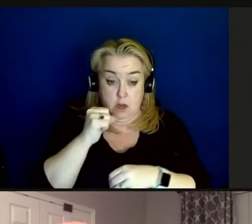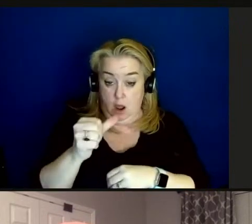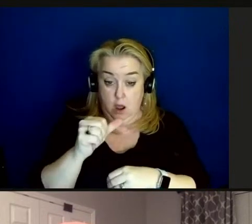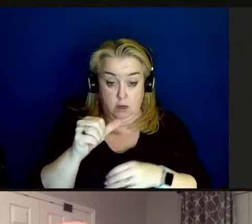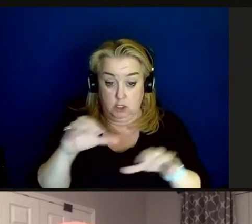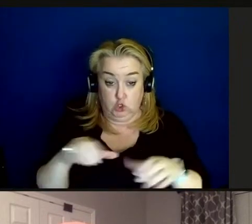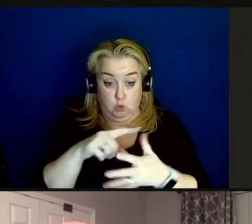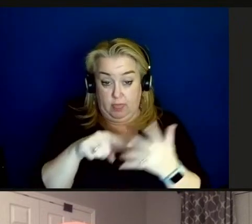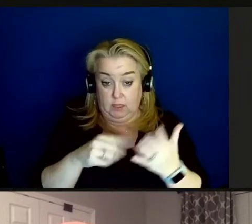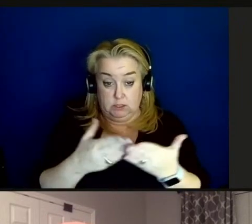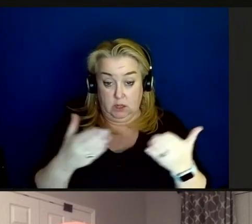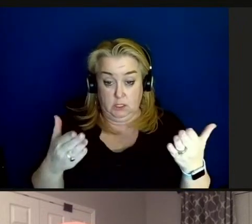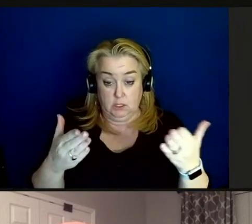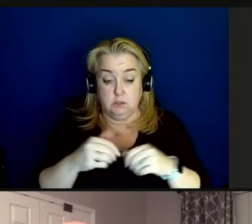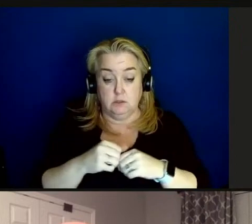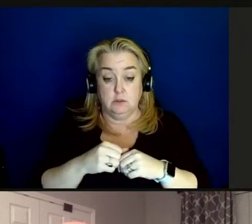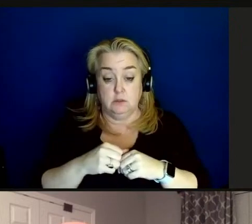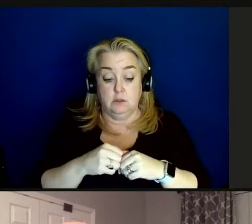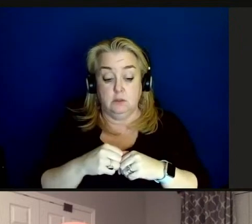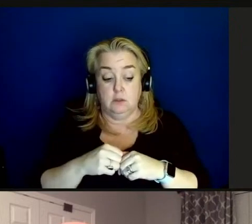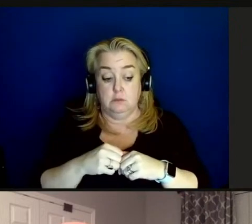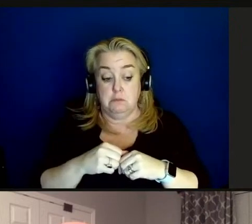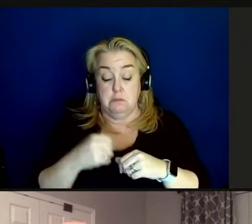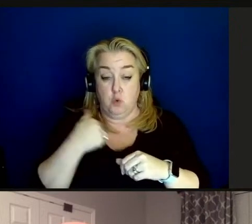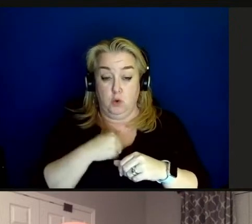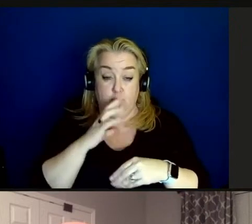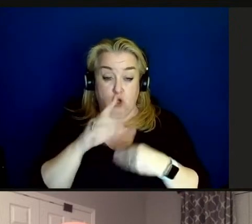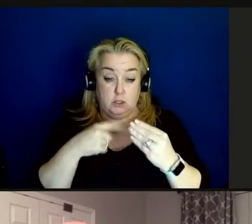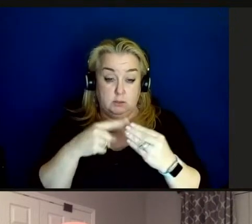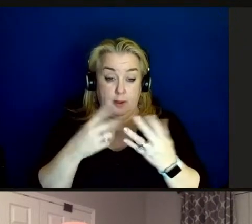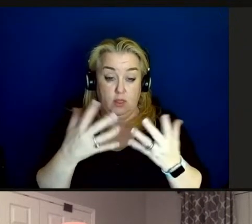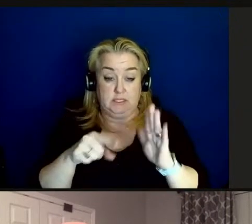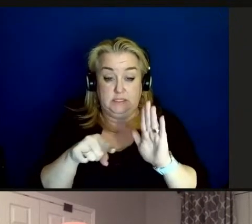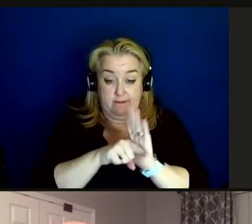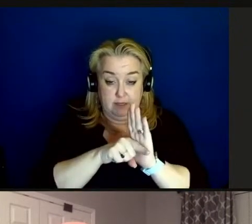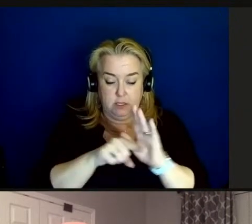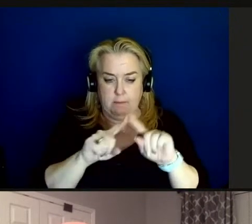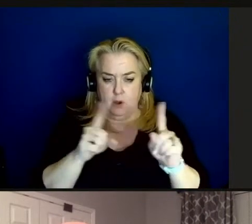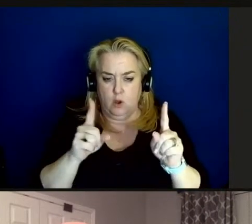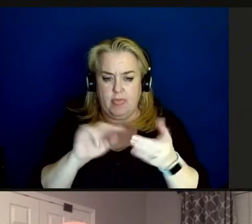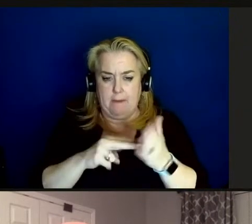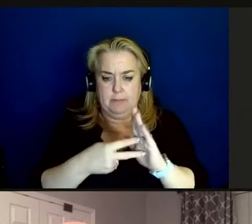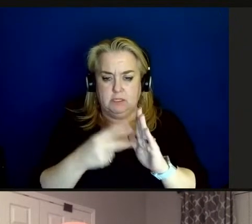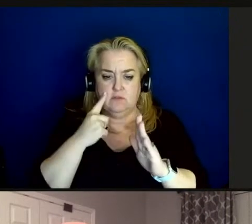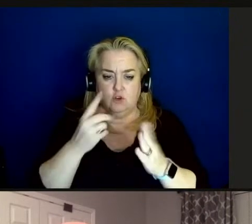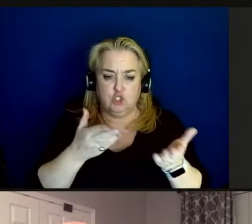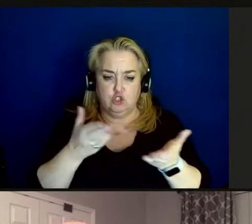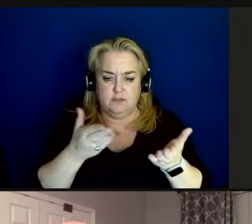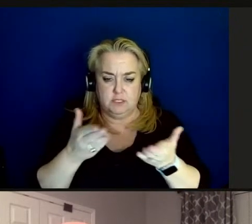HEARING PEOPLE WANTING IS TO KNOW LIKE OK, WHAT IF WE DON'T WHAT IF WE CHOOSE NOT TO DO